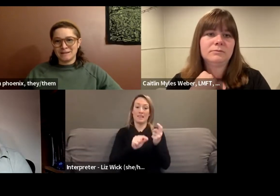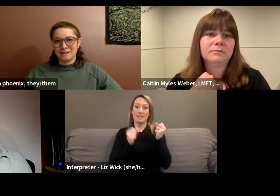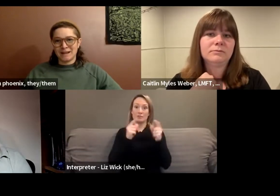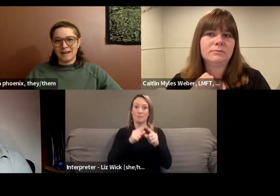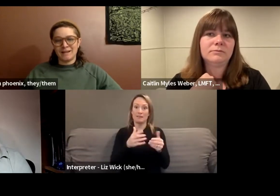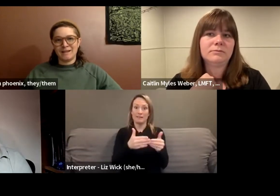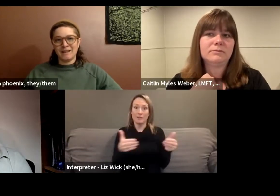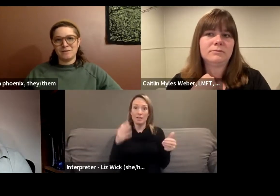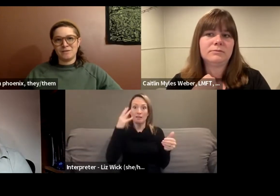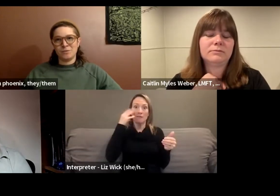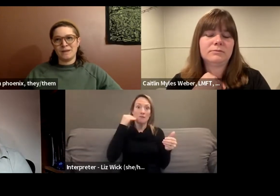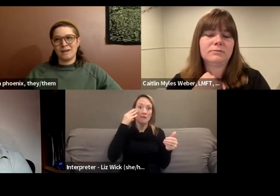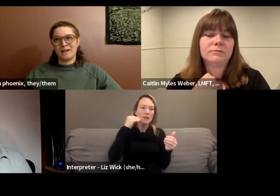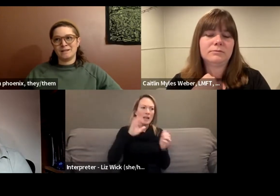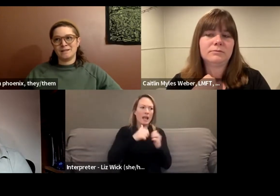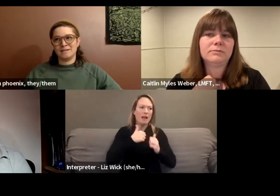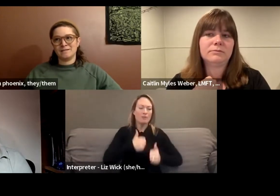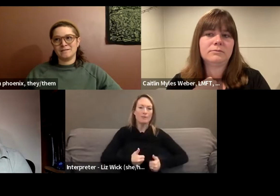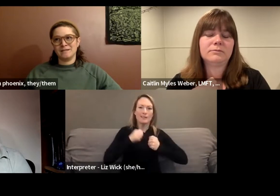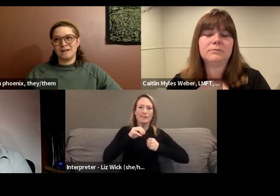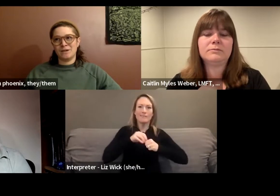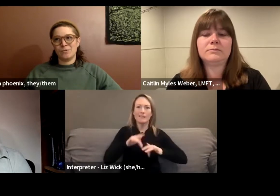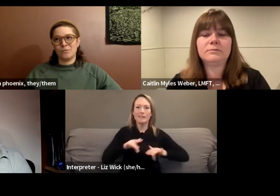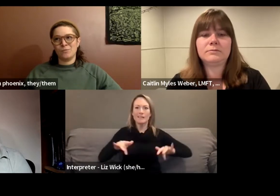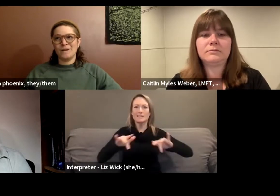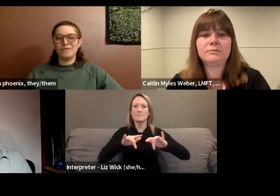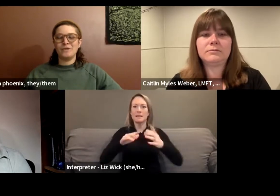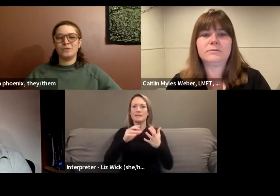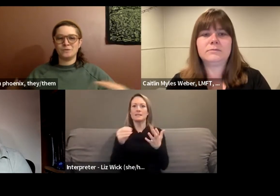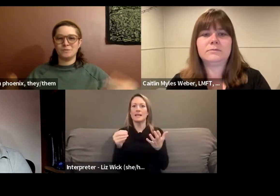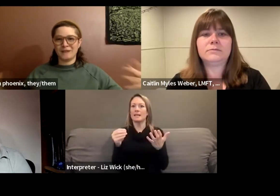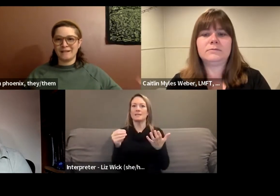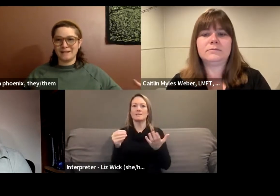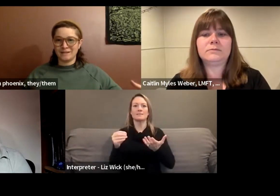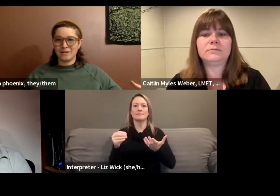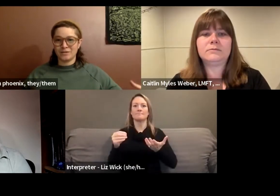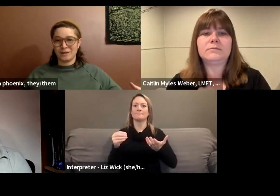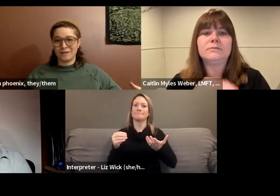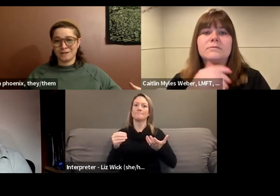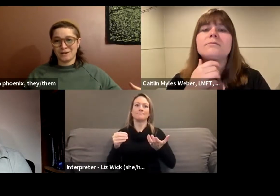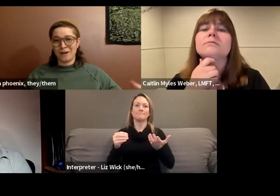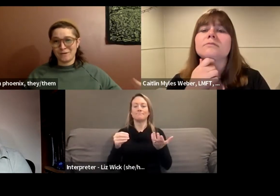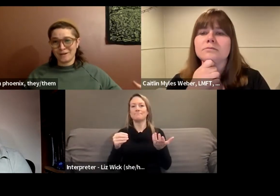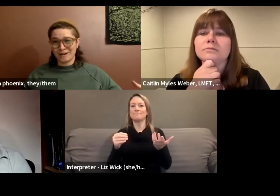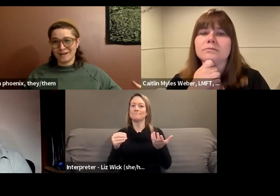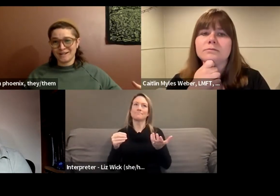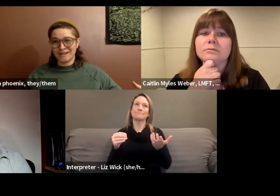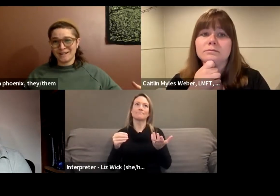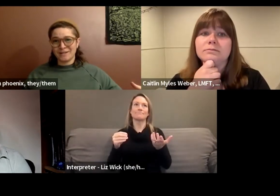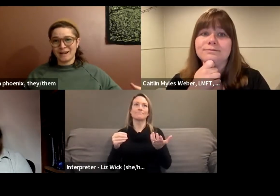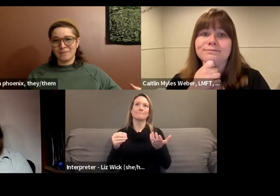and and go beyond, you know, what those modalities also have to offer, right?